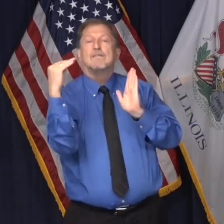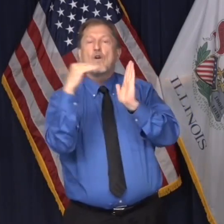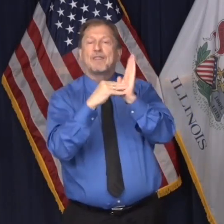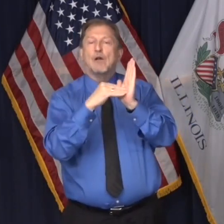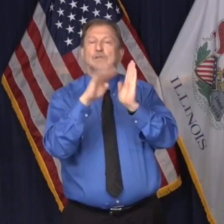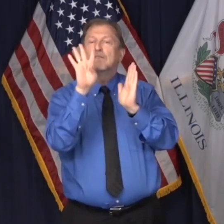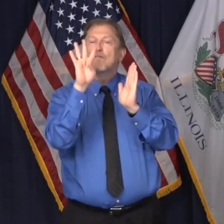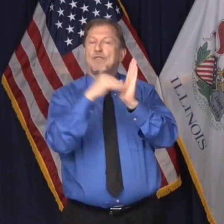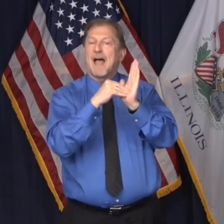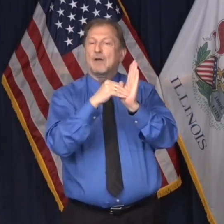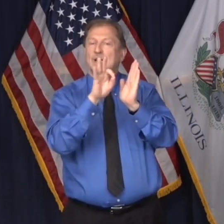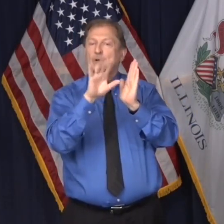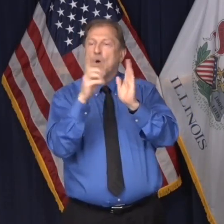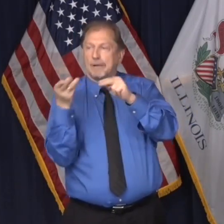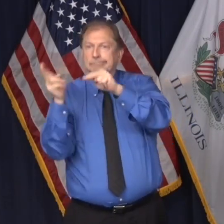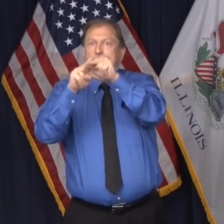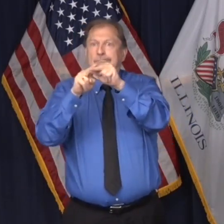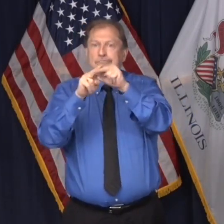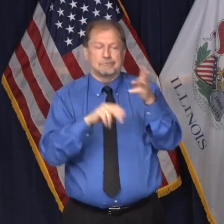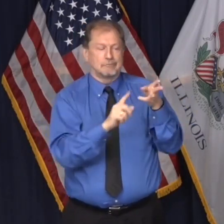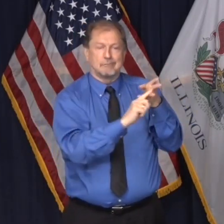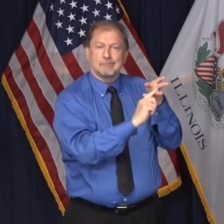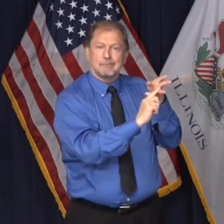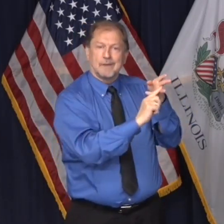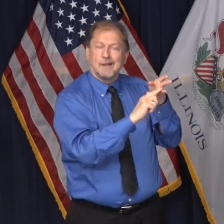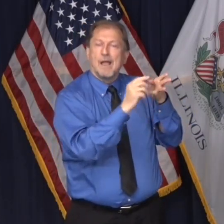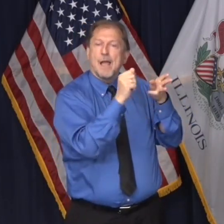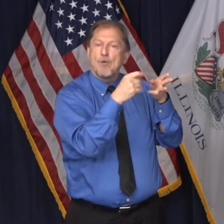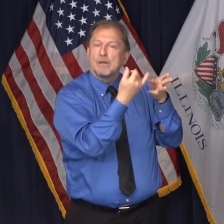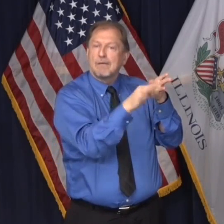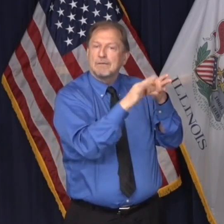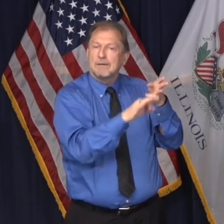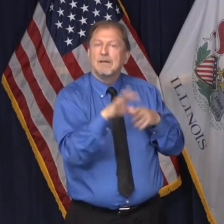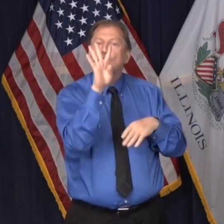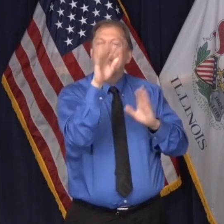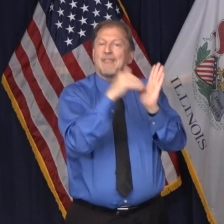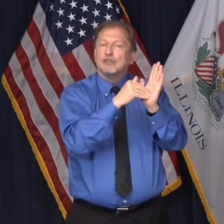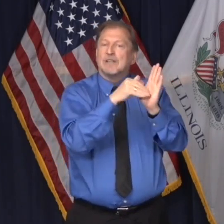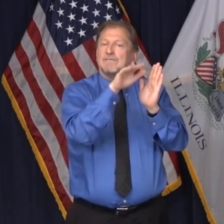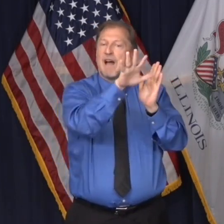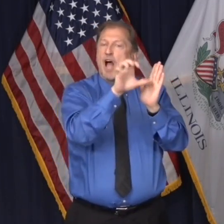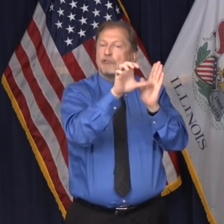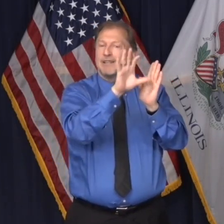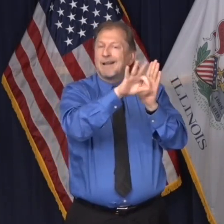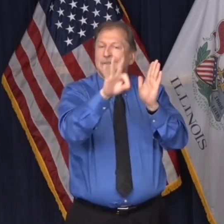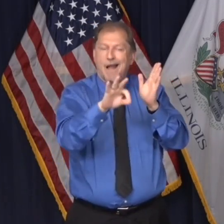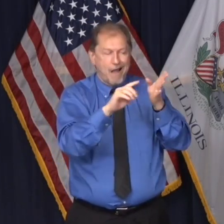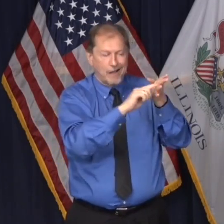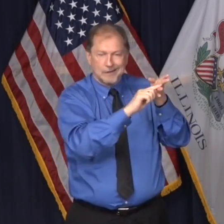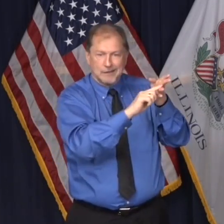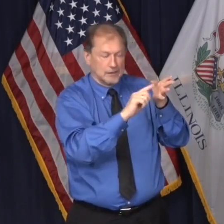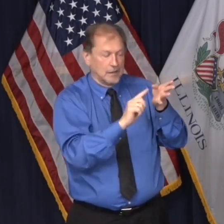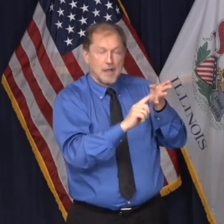SO ON APRIL 5 WE HAD 3,680 COVID PATIENTS IN THE HOSPITAL. ON APRIL 12, 4,091.